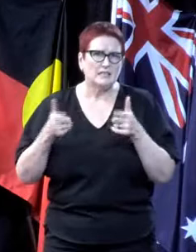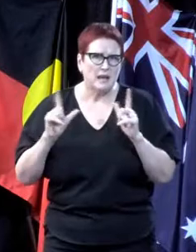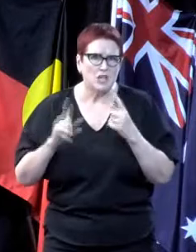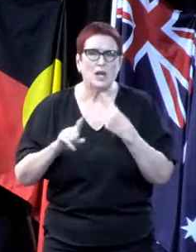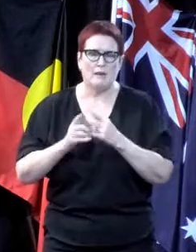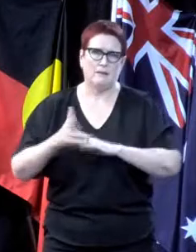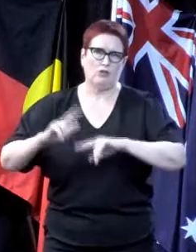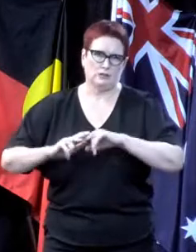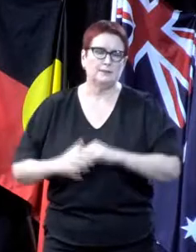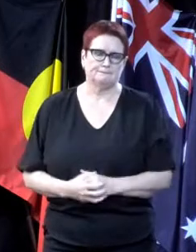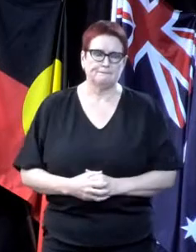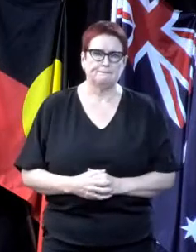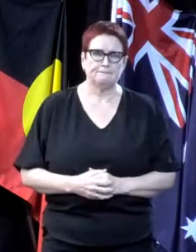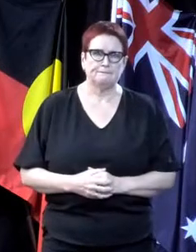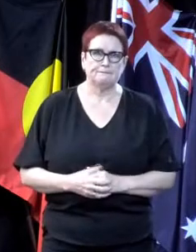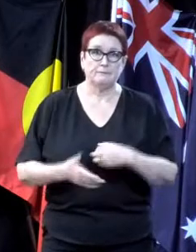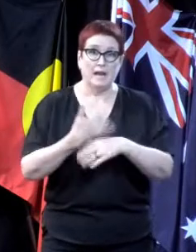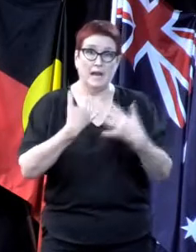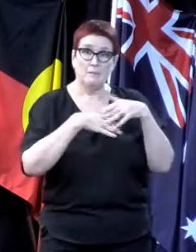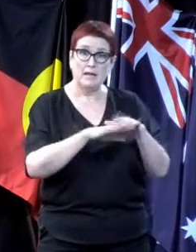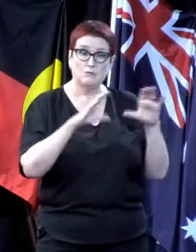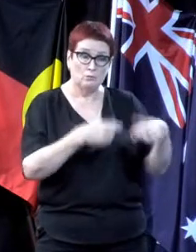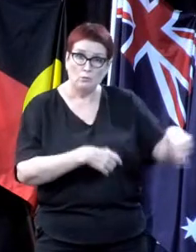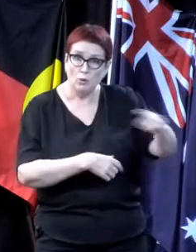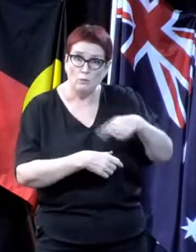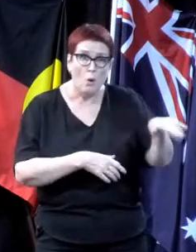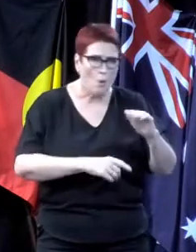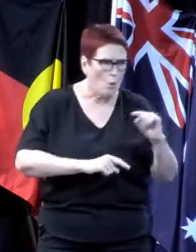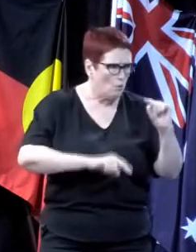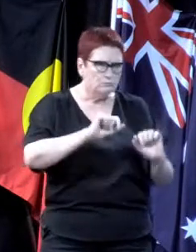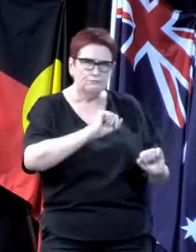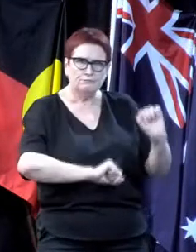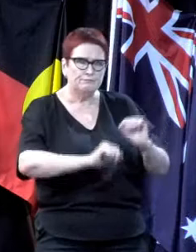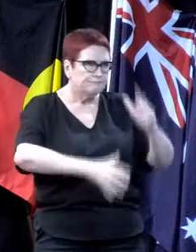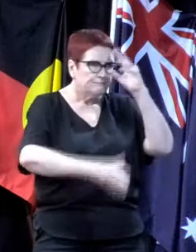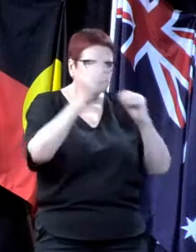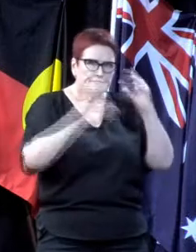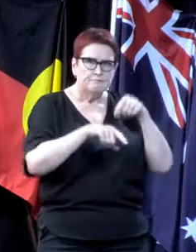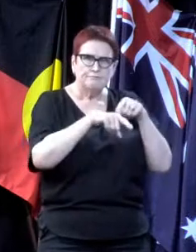Within a mainstream classroom, all students access curriculum at their level on the same basis as their peers.